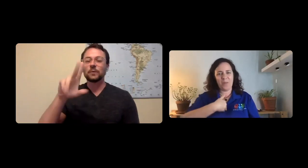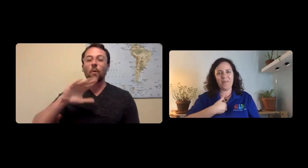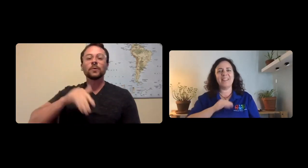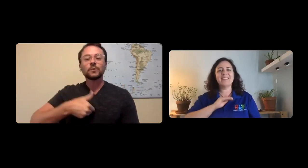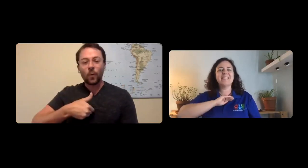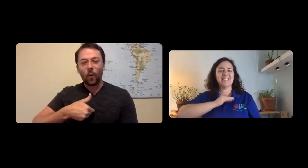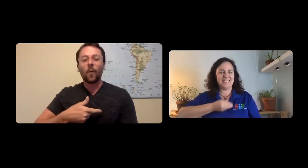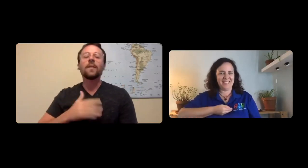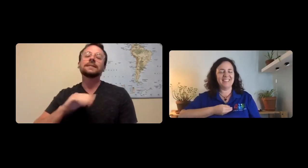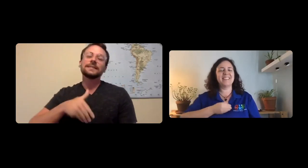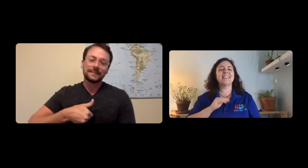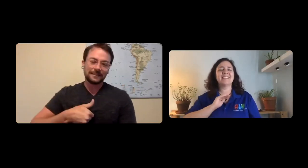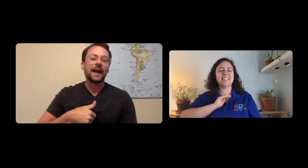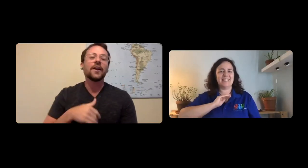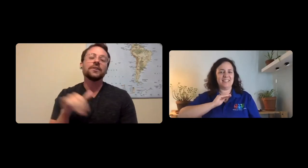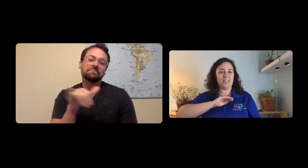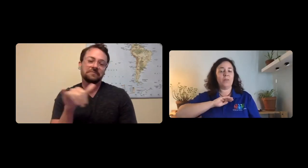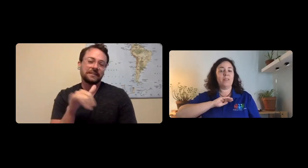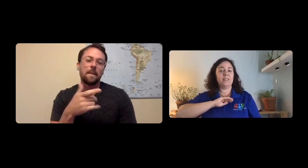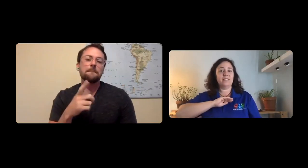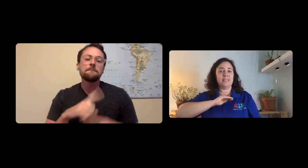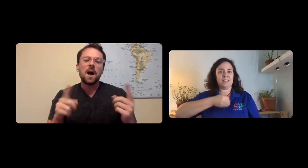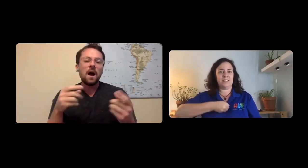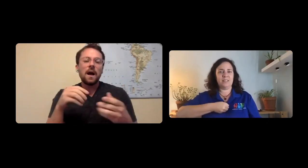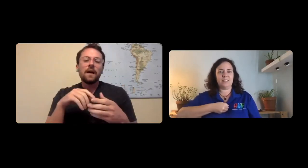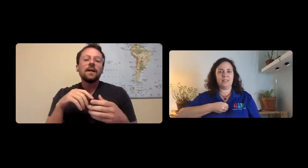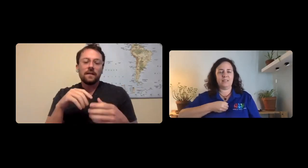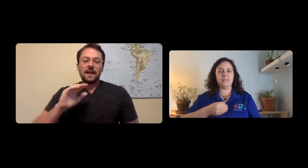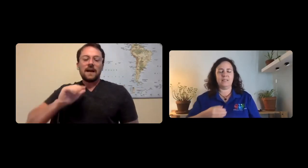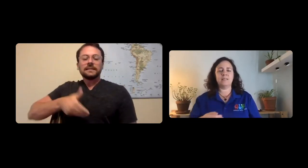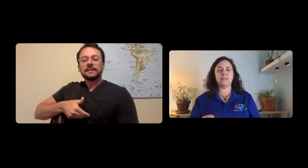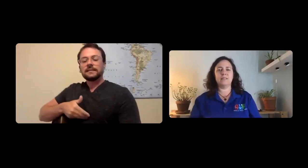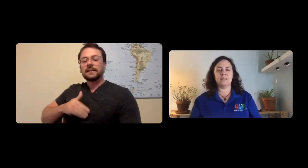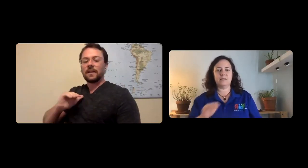> Yes, a lot of people say it looks like the sign for soul.